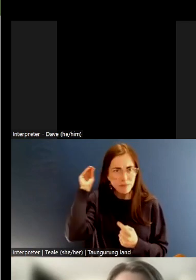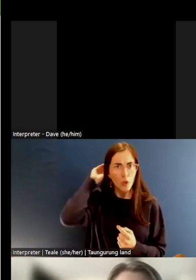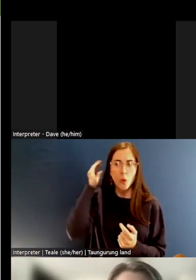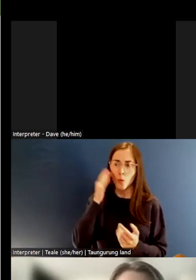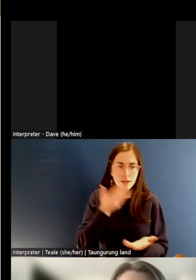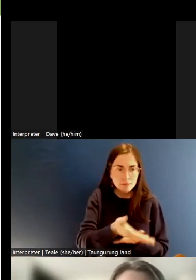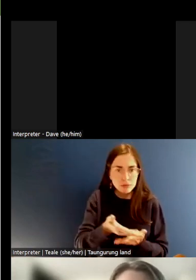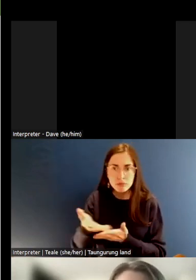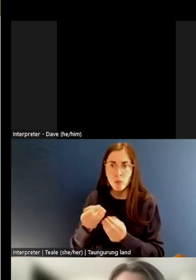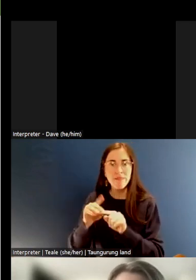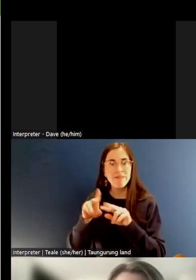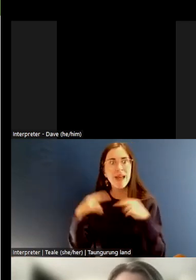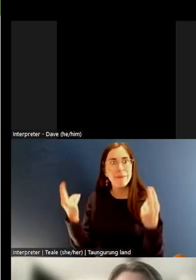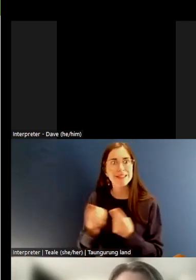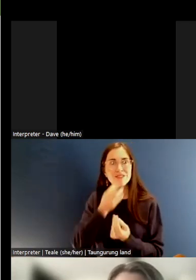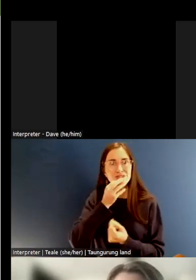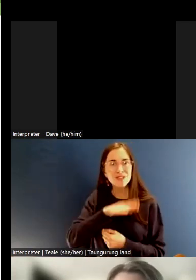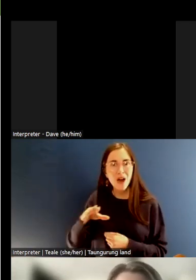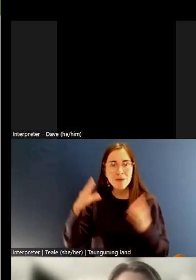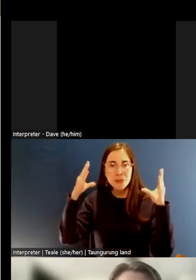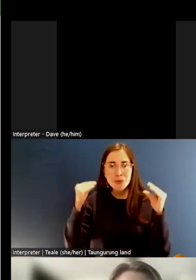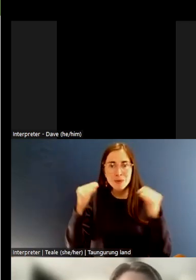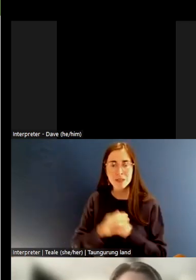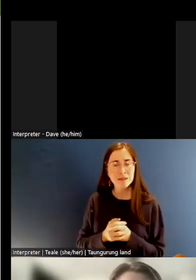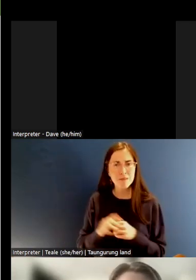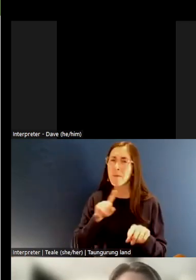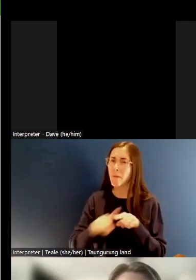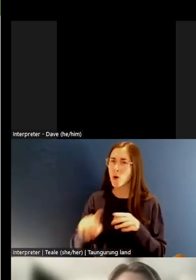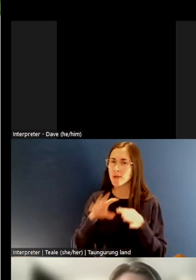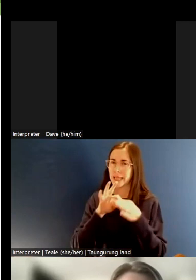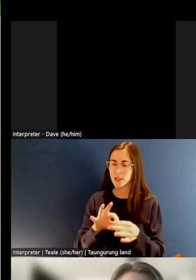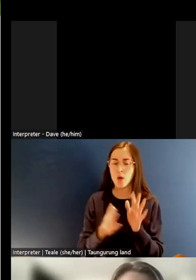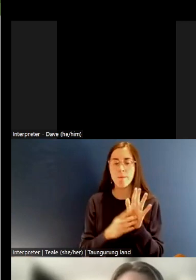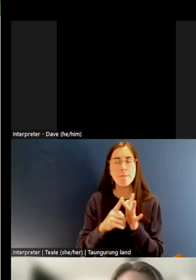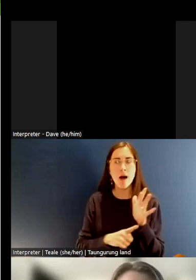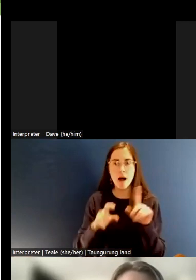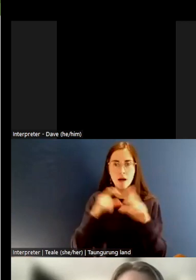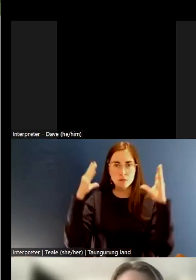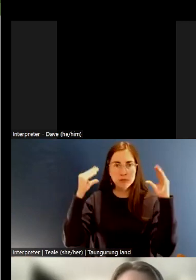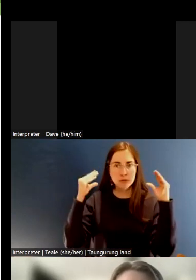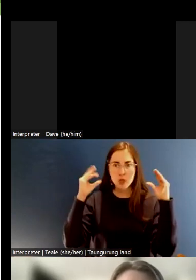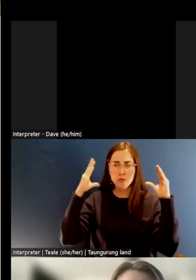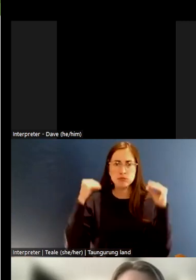And particularly, that it was associated with mostly mild hearing profiles. And it's also showing